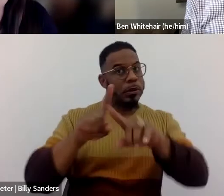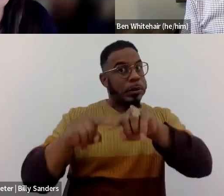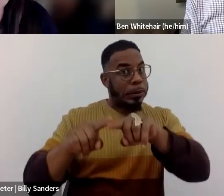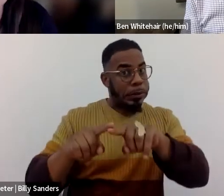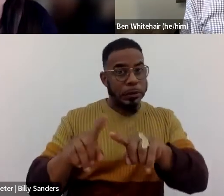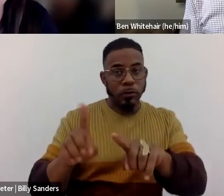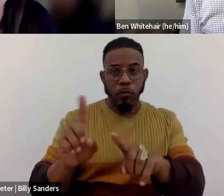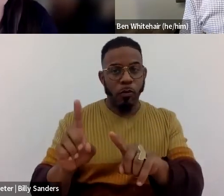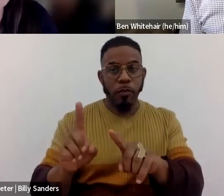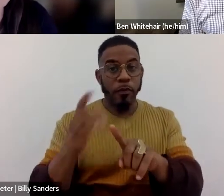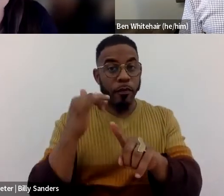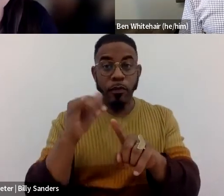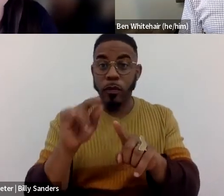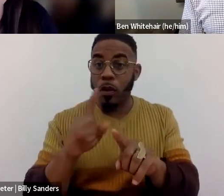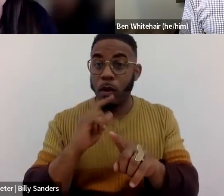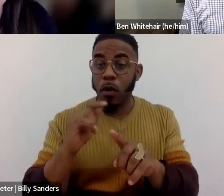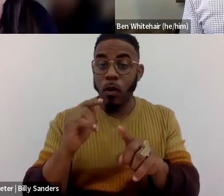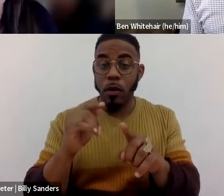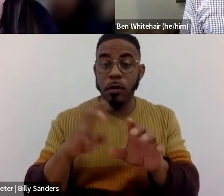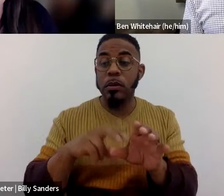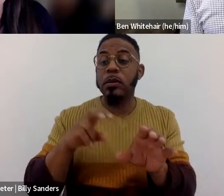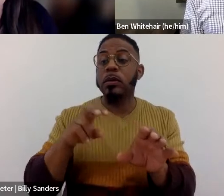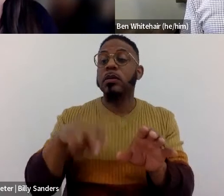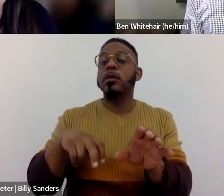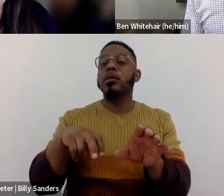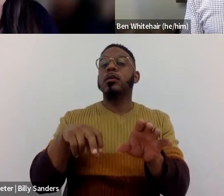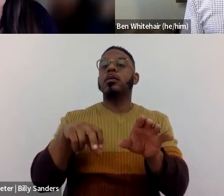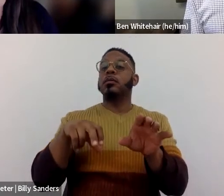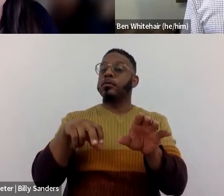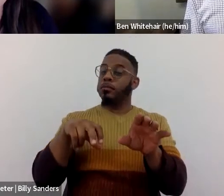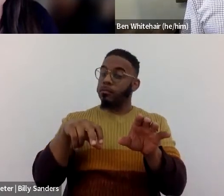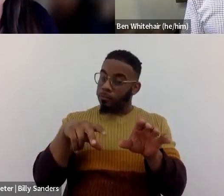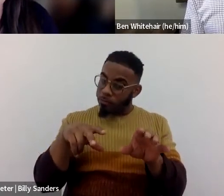and if you are resigning you're morally more likely